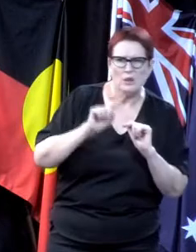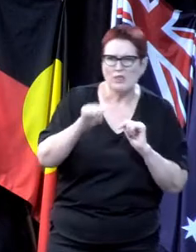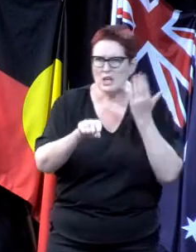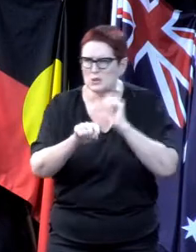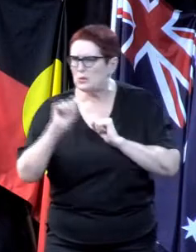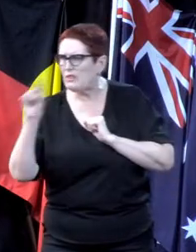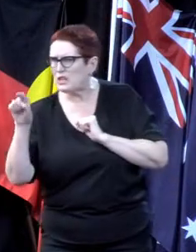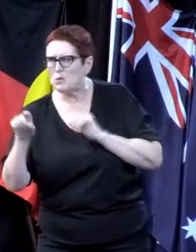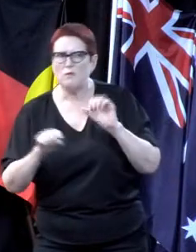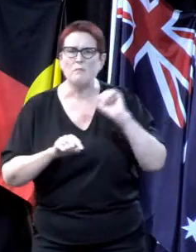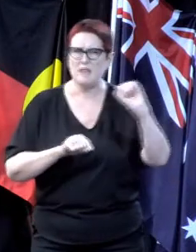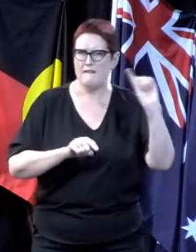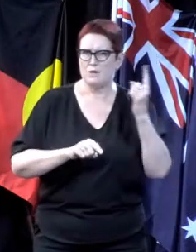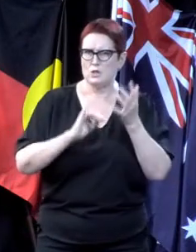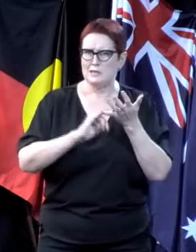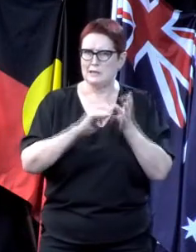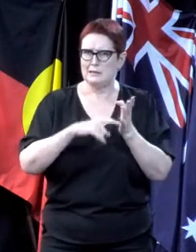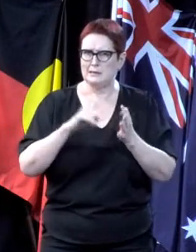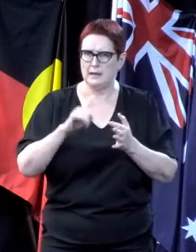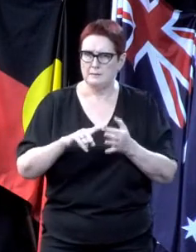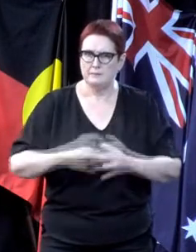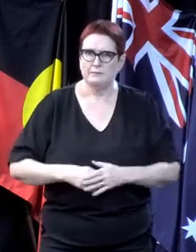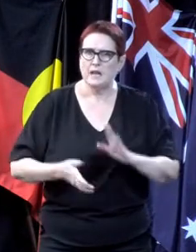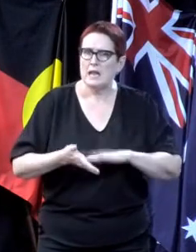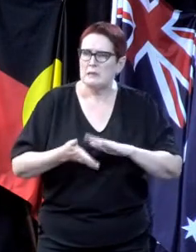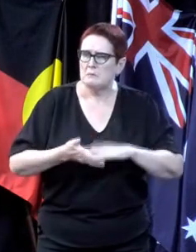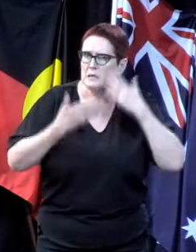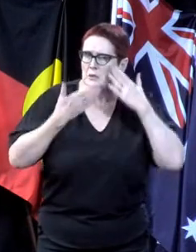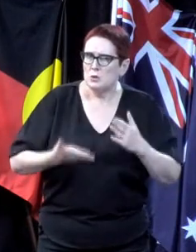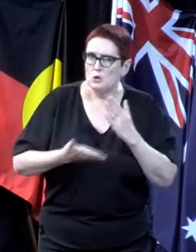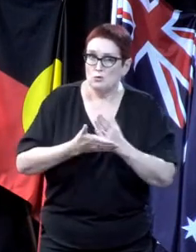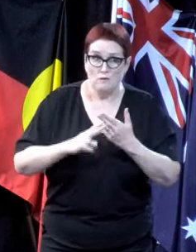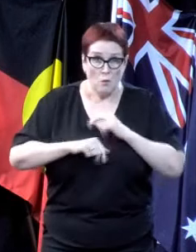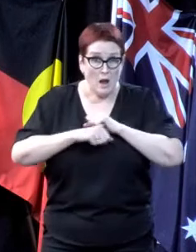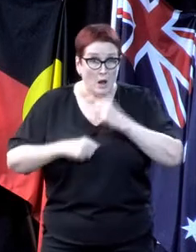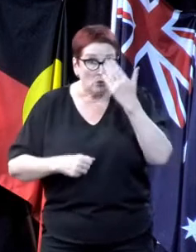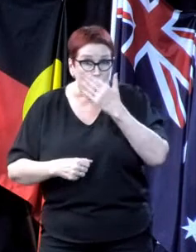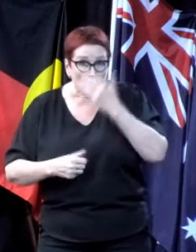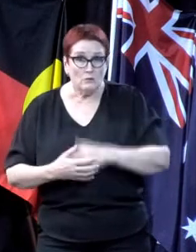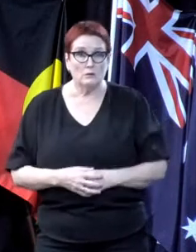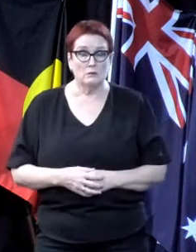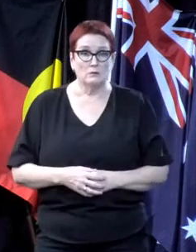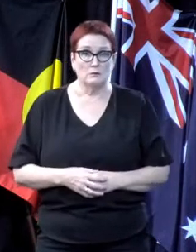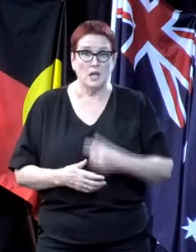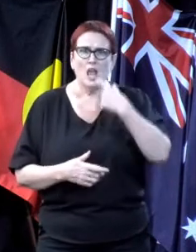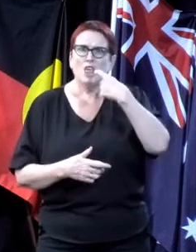and was unaware if this was so at our school. The person taking the call felt a deep sadness for this parent.